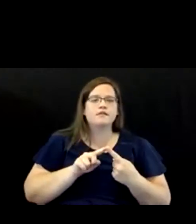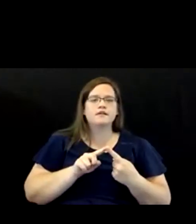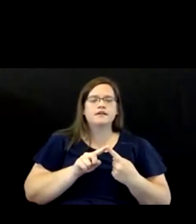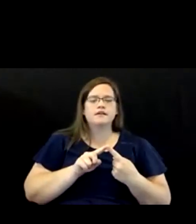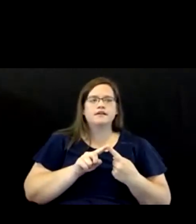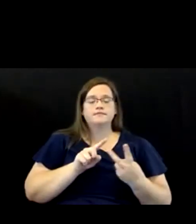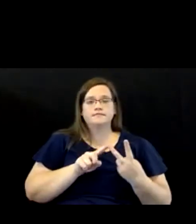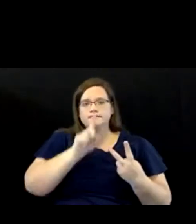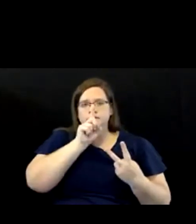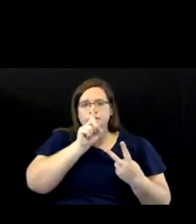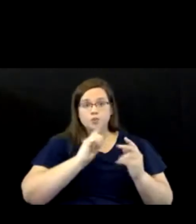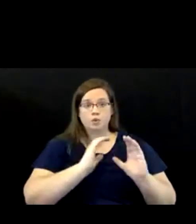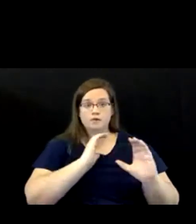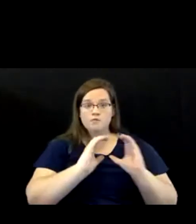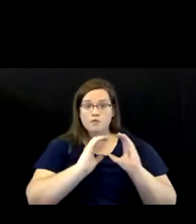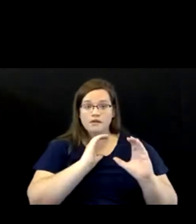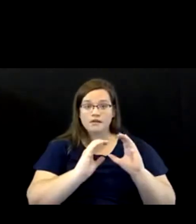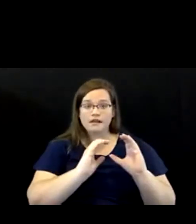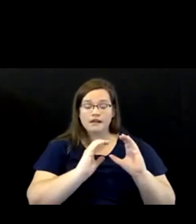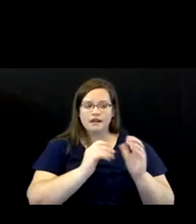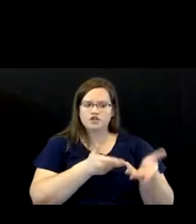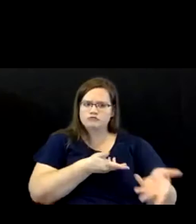your communication resonates with those people, but also making sure there's